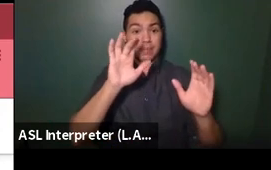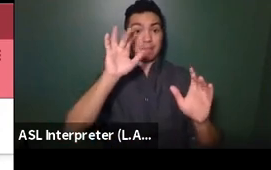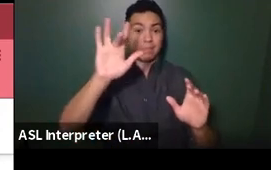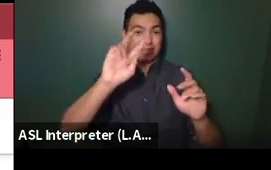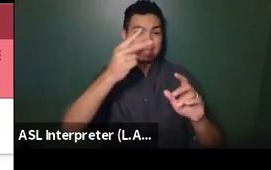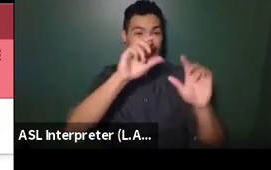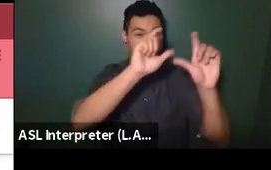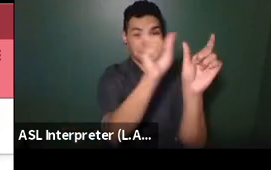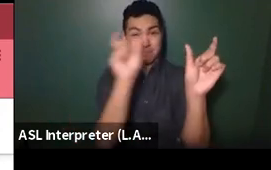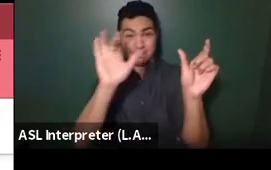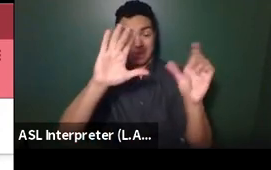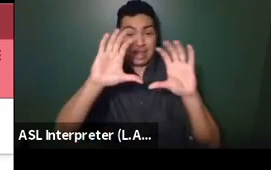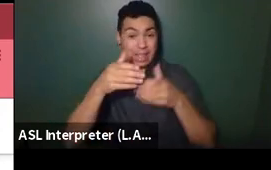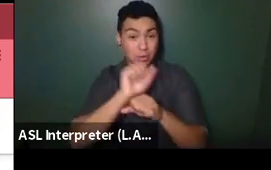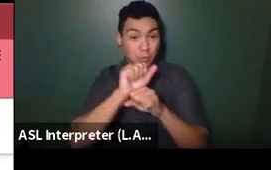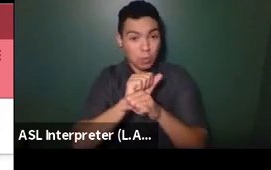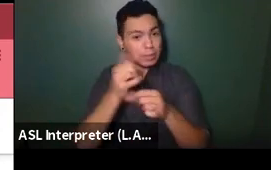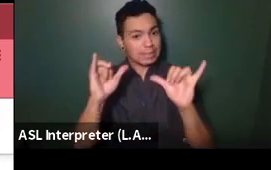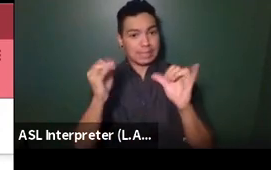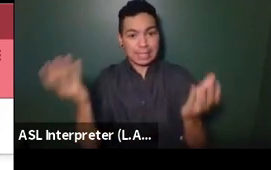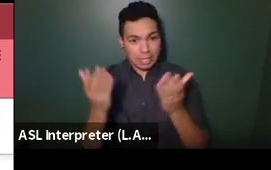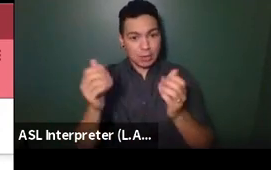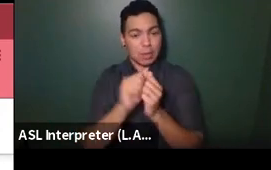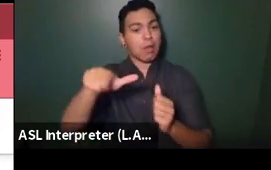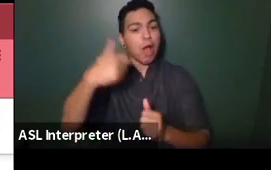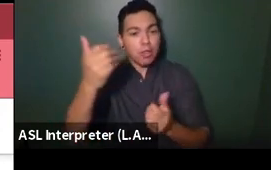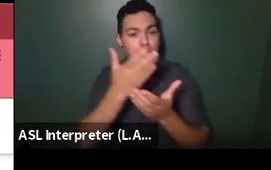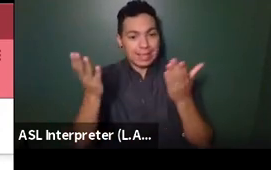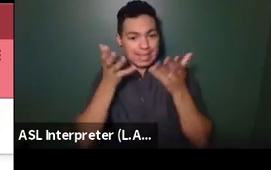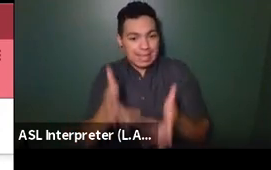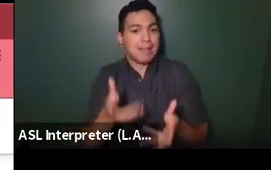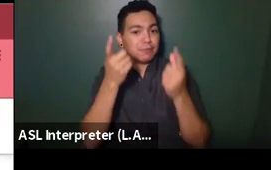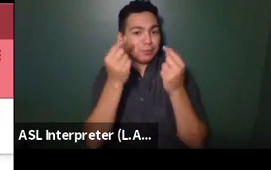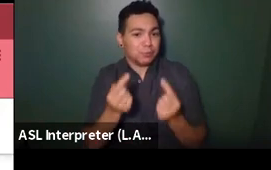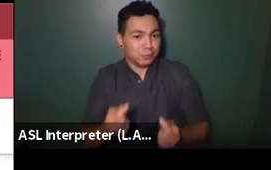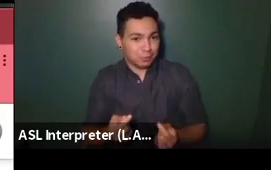Katherine Livick - ESD 112: I still have all of my other stuff to do. So that's just a brief look